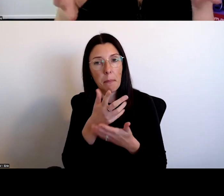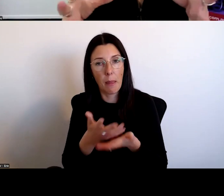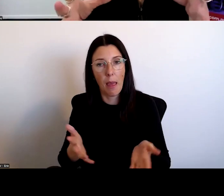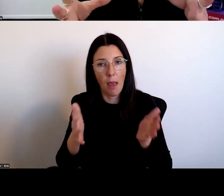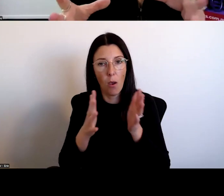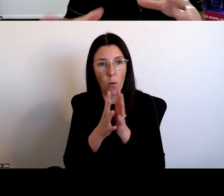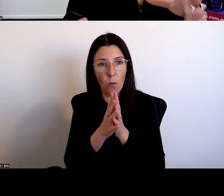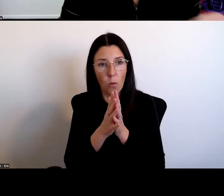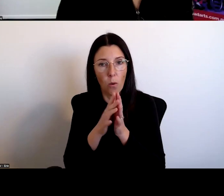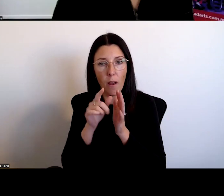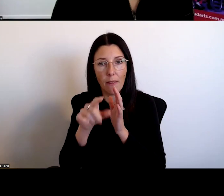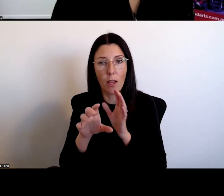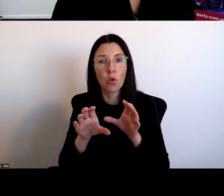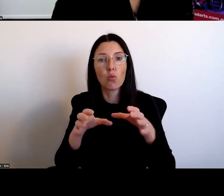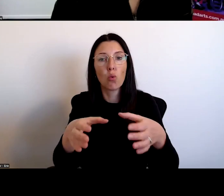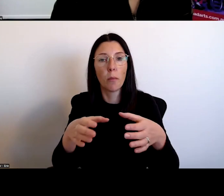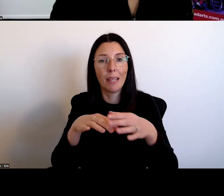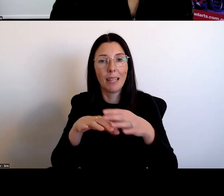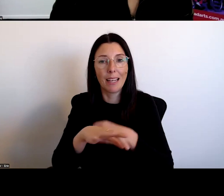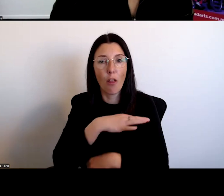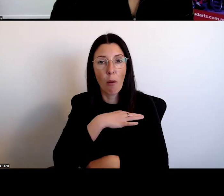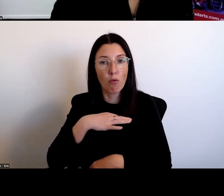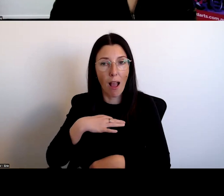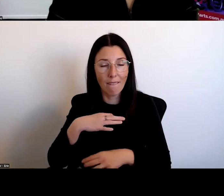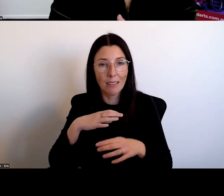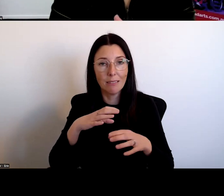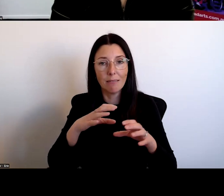of the private sector are going to have a relationship with us.